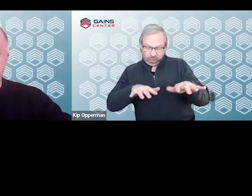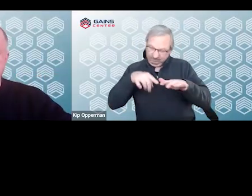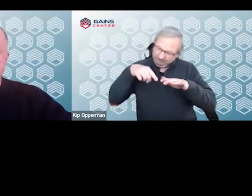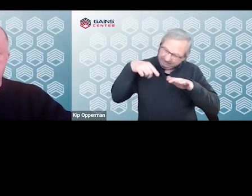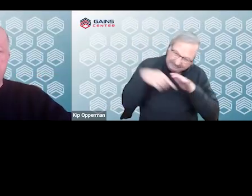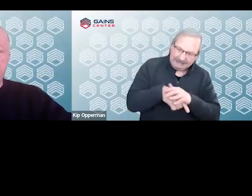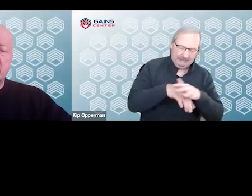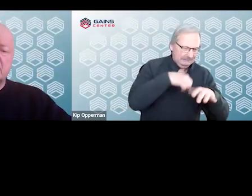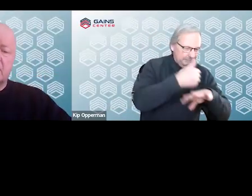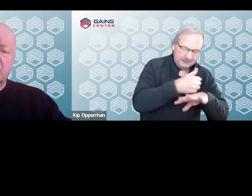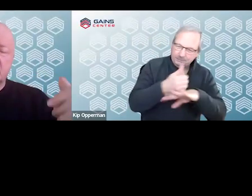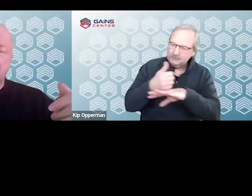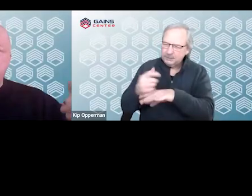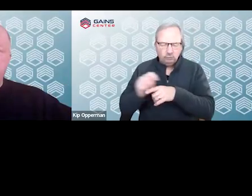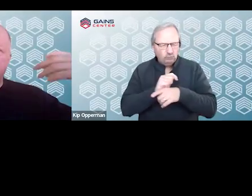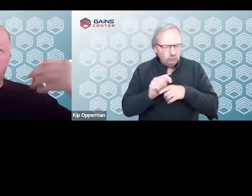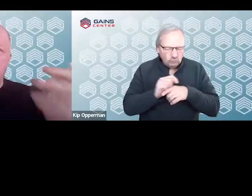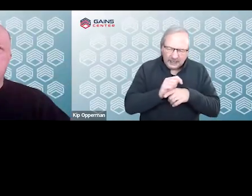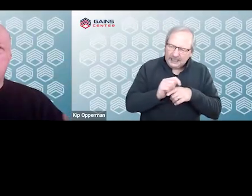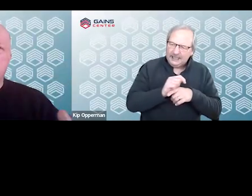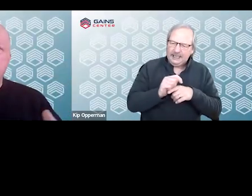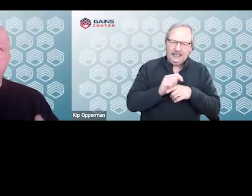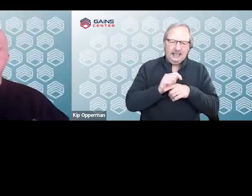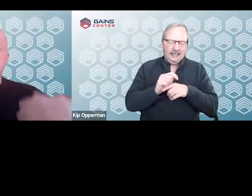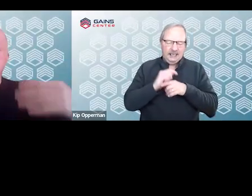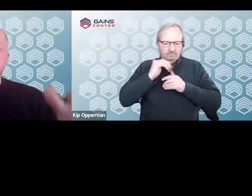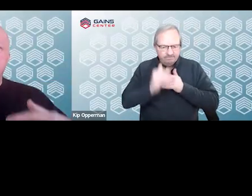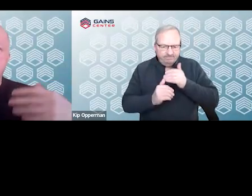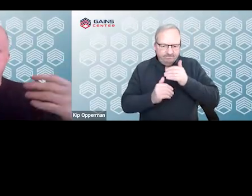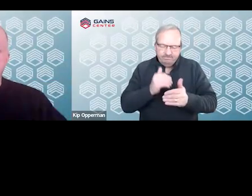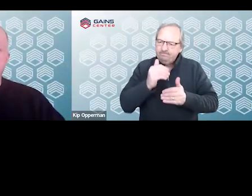There was training and then ongoing coaching calls